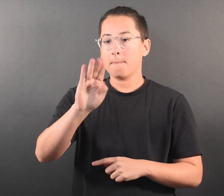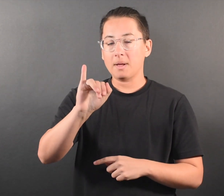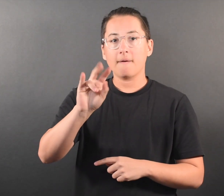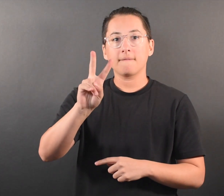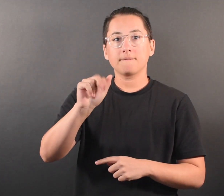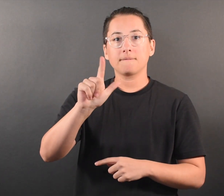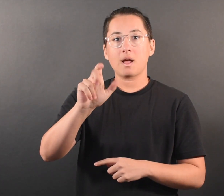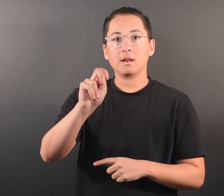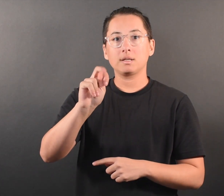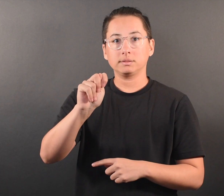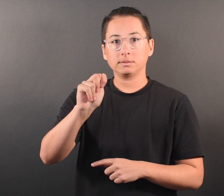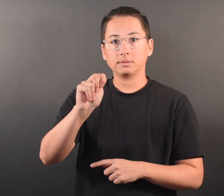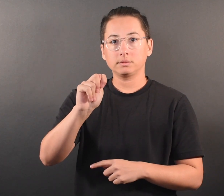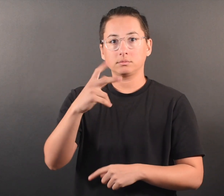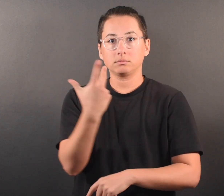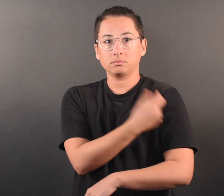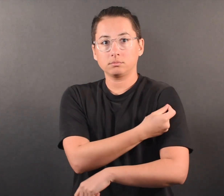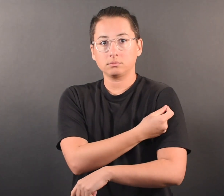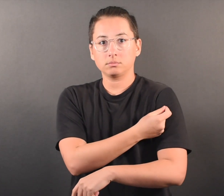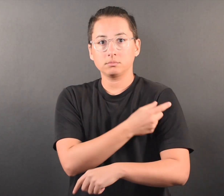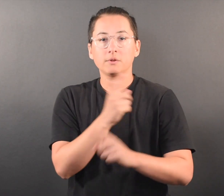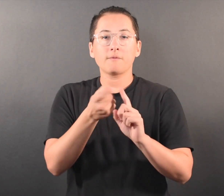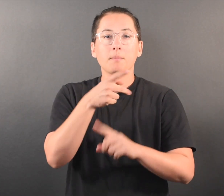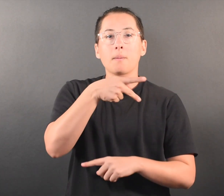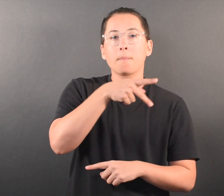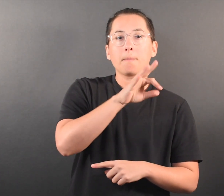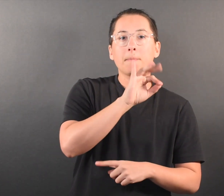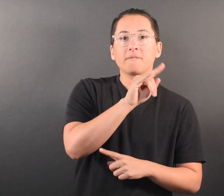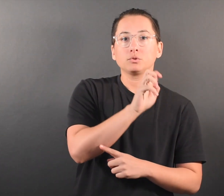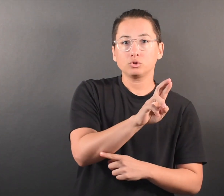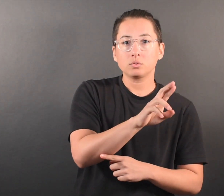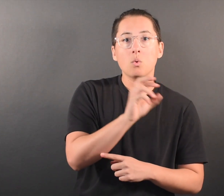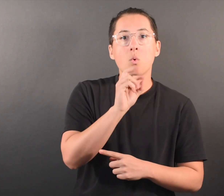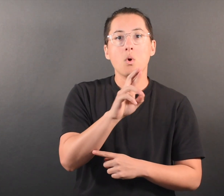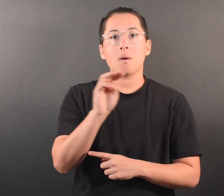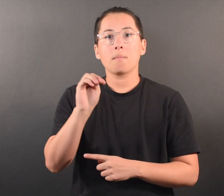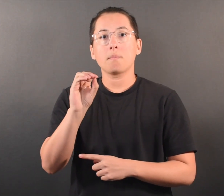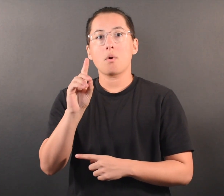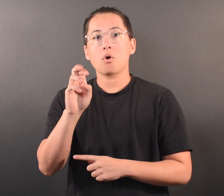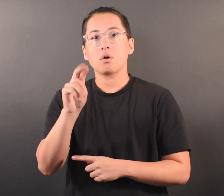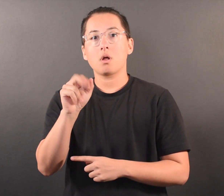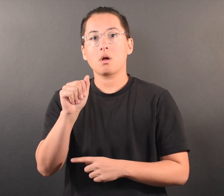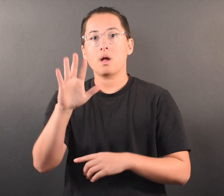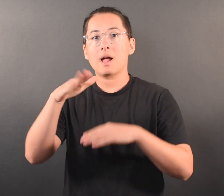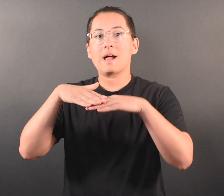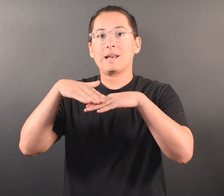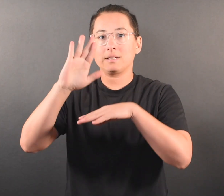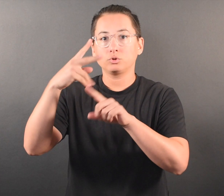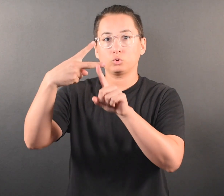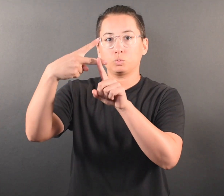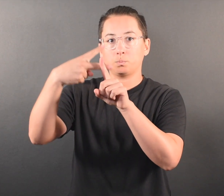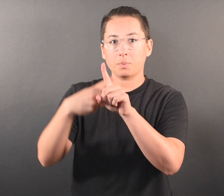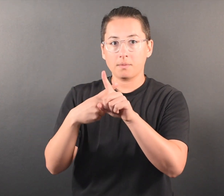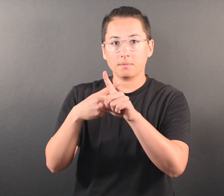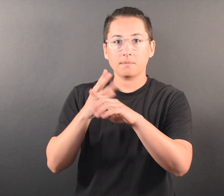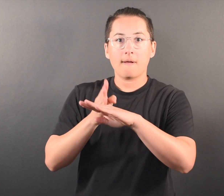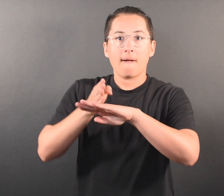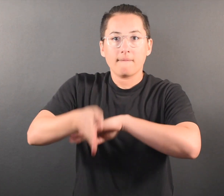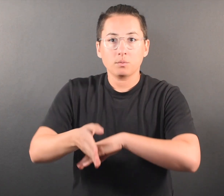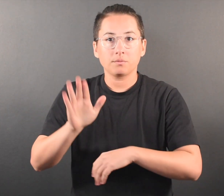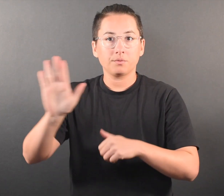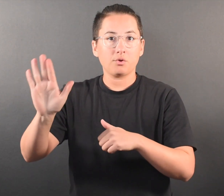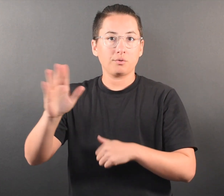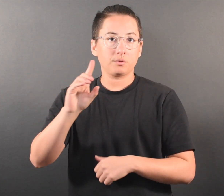receive a single bivalent COVID-19 vaccine booster (Pfizer or Moderna) at least 2 months following